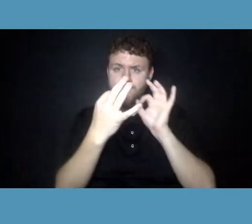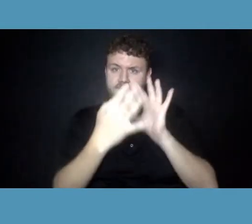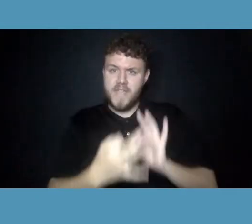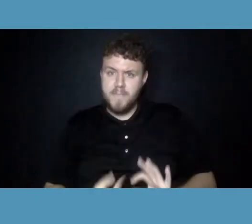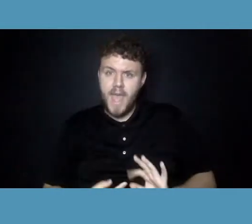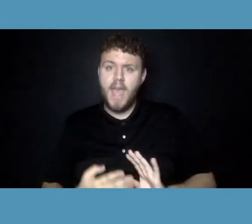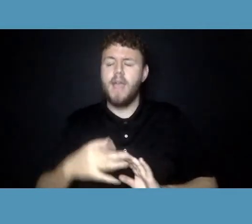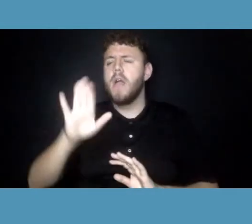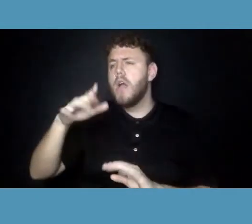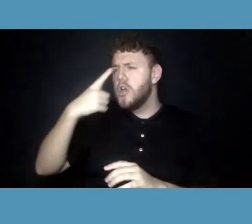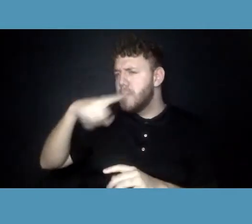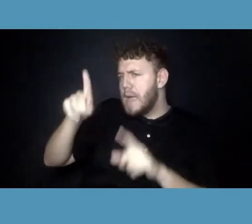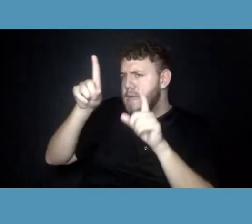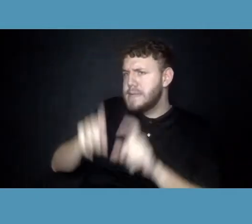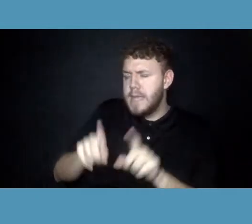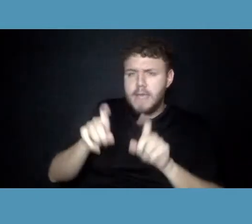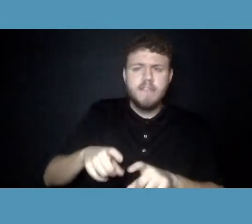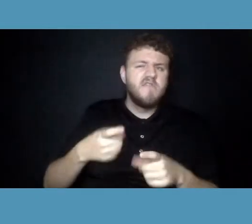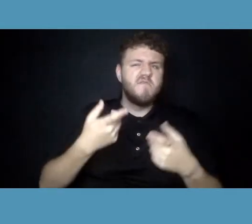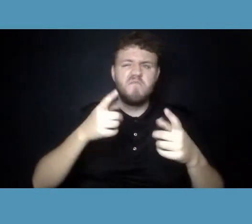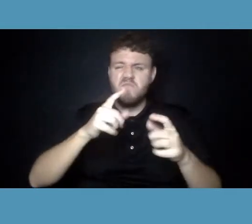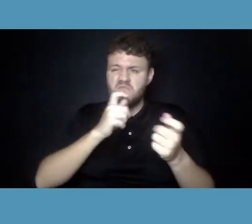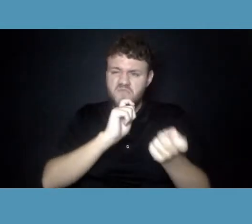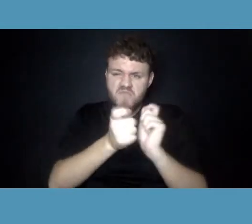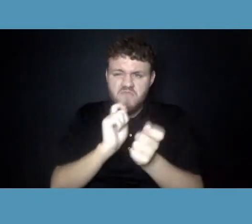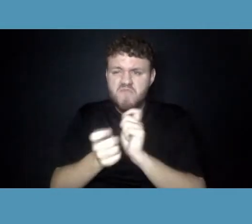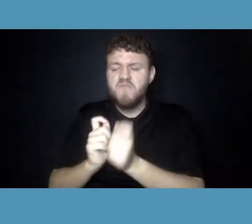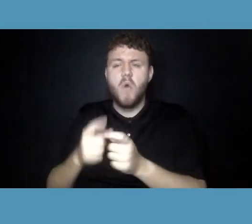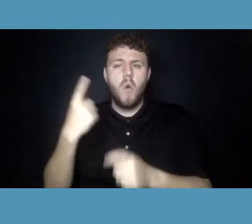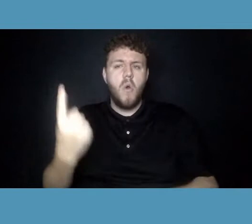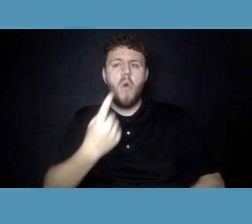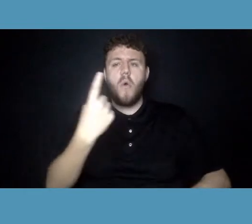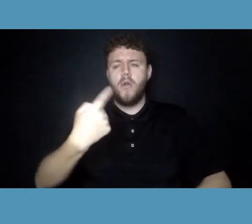test this out -- because we are not sure. We ask people to come through and give us